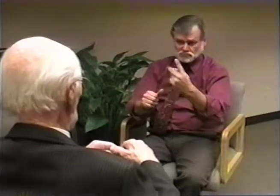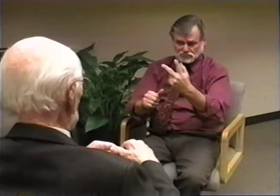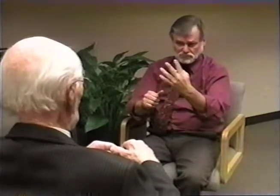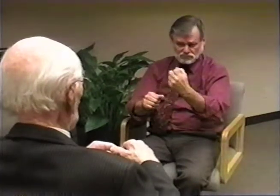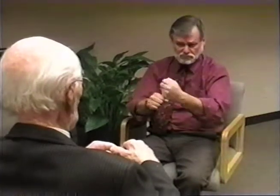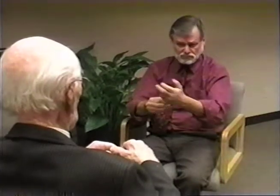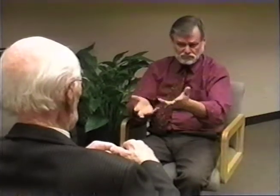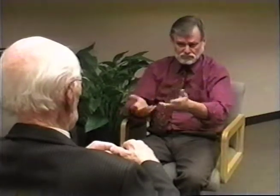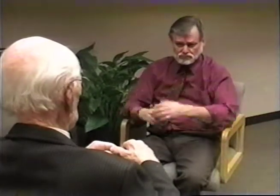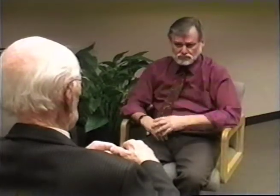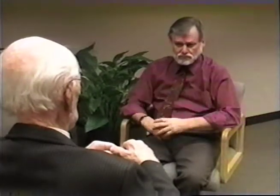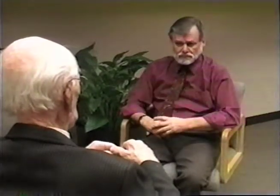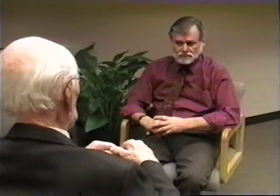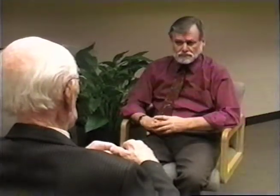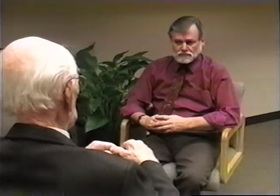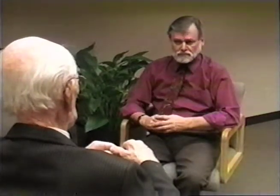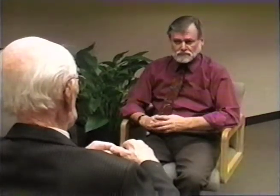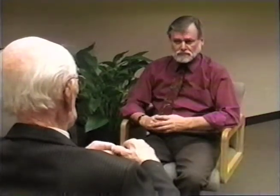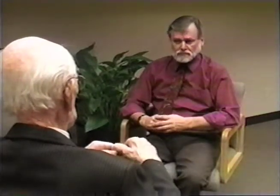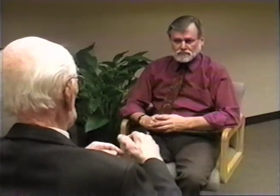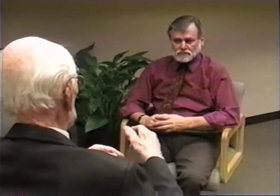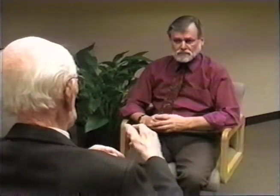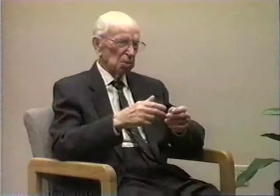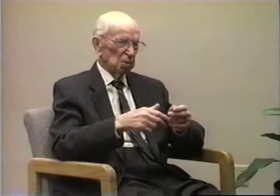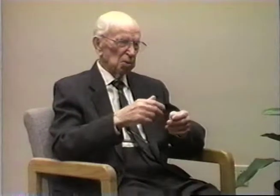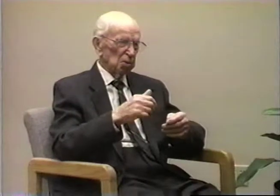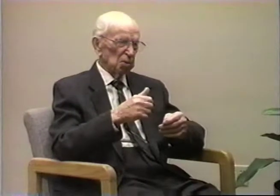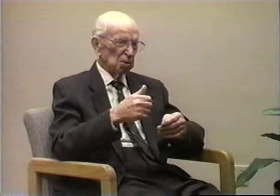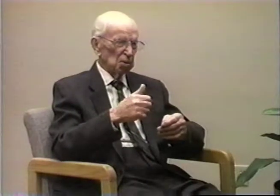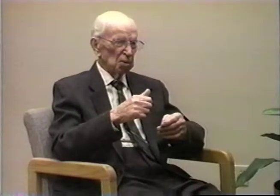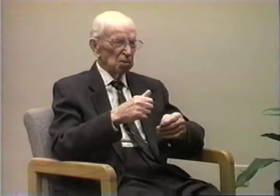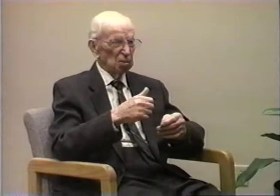How long was the lane there?